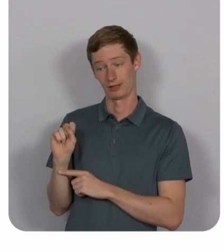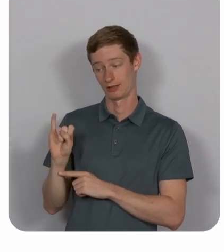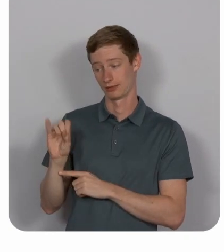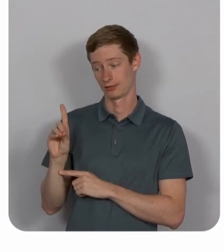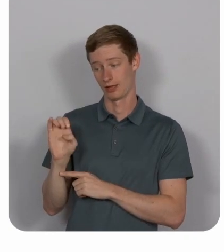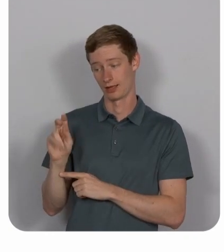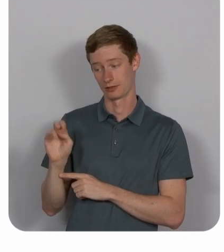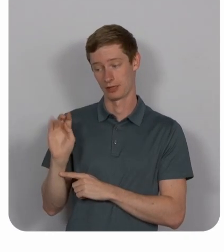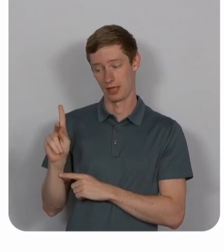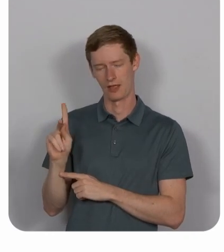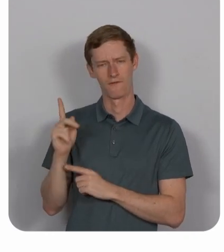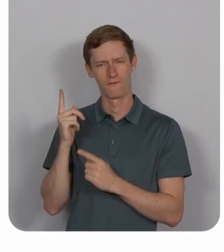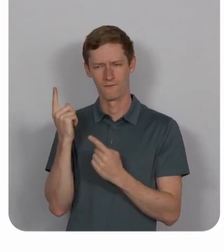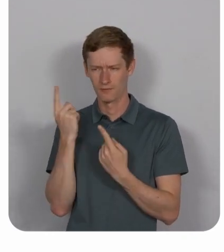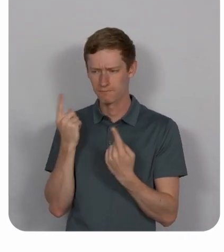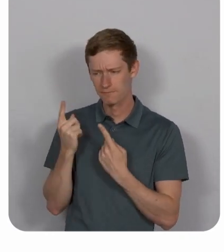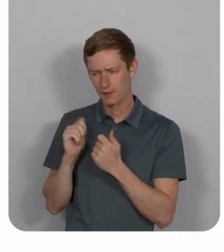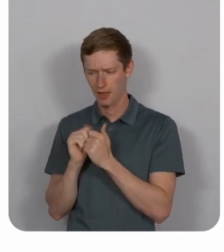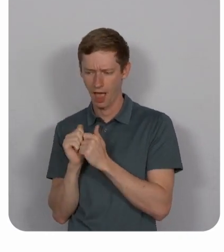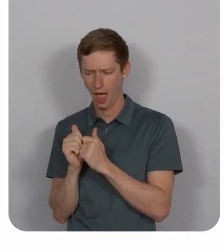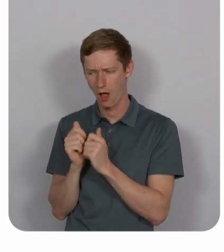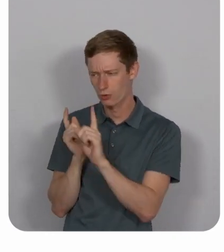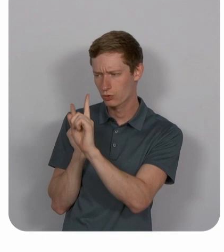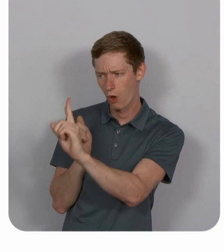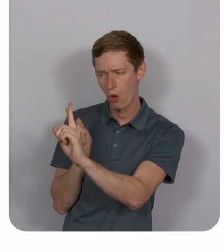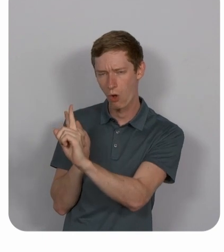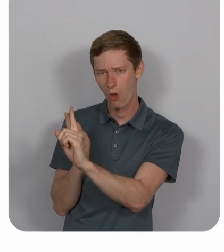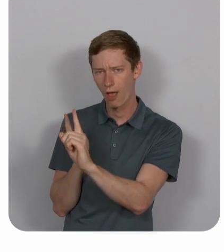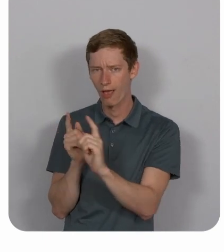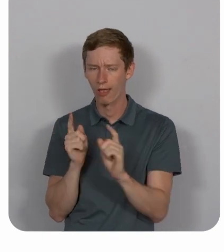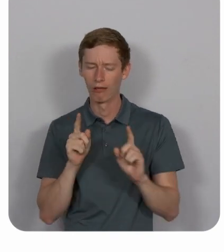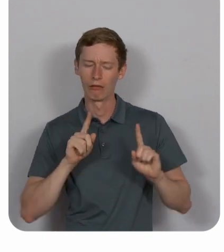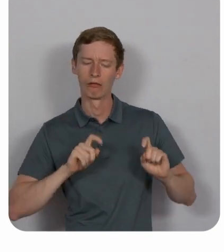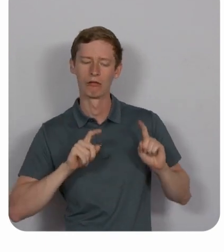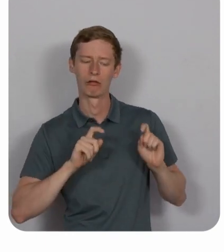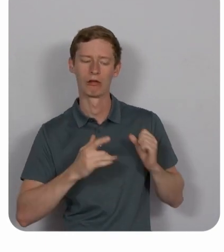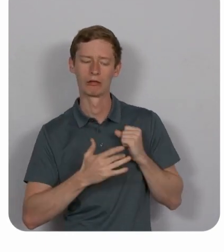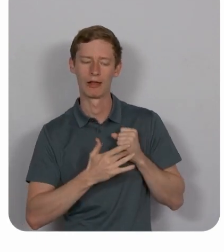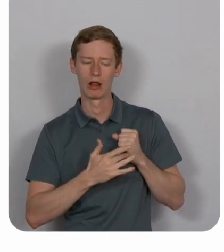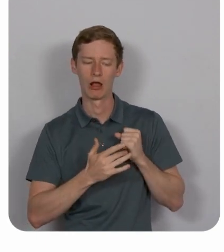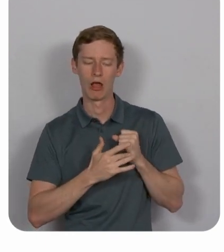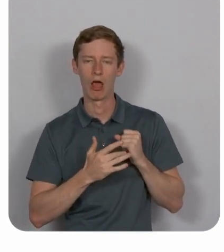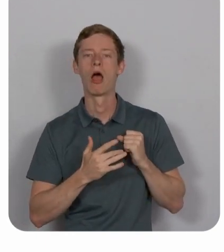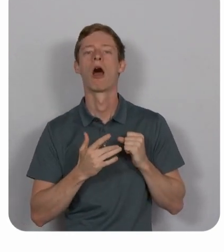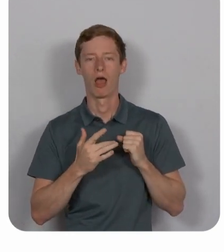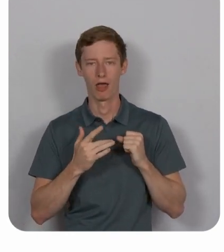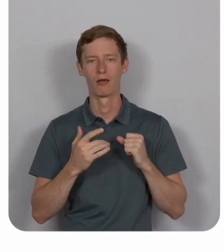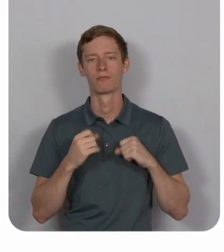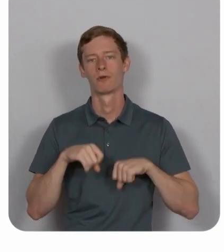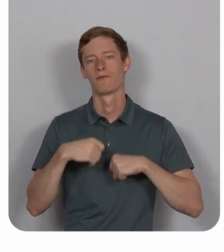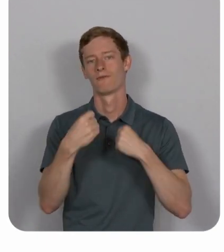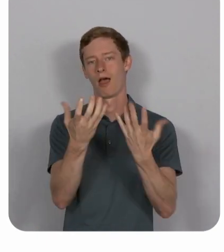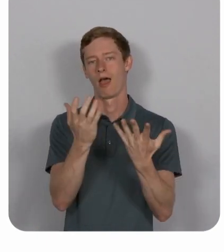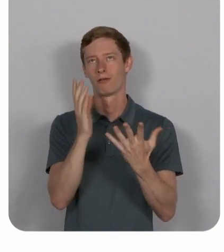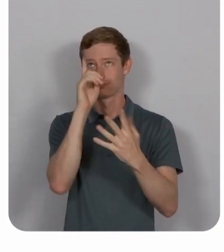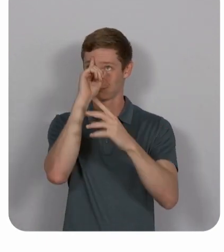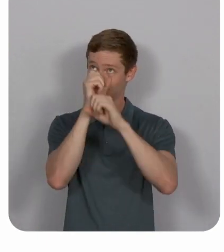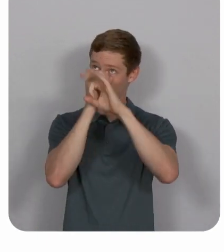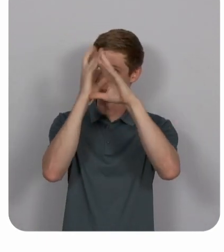how we wanted it to work and then experiment with the available technology to see how we could get it to deliver on our vision.